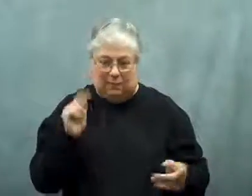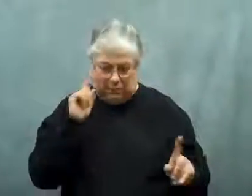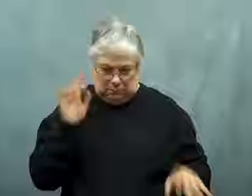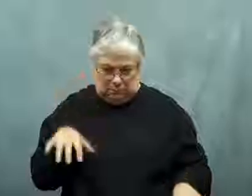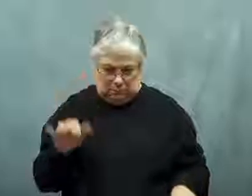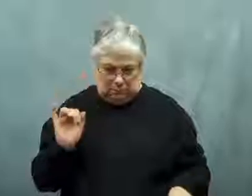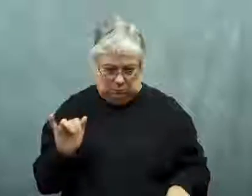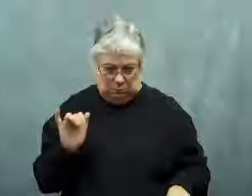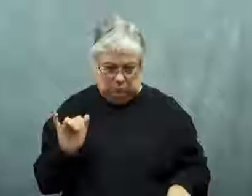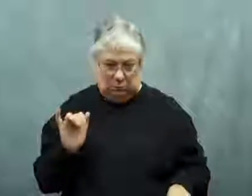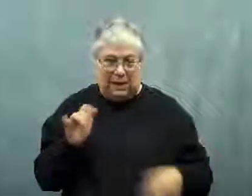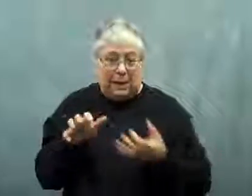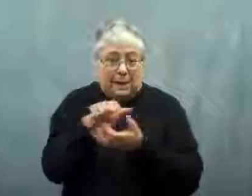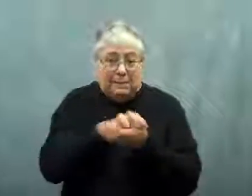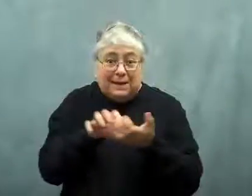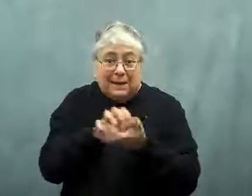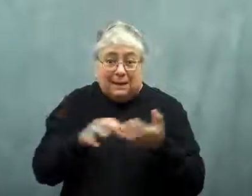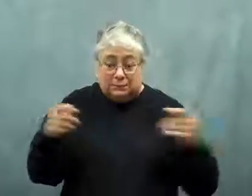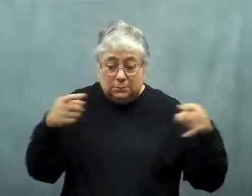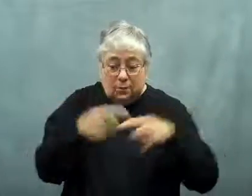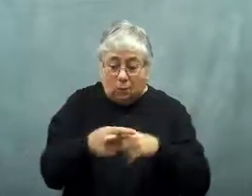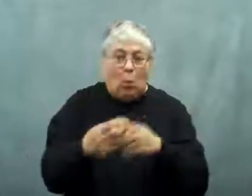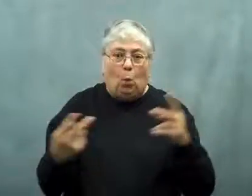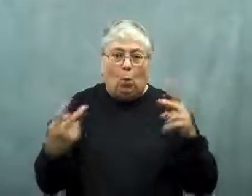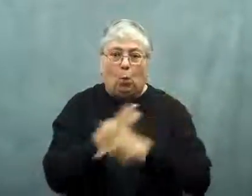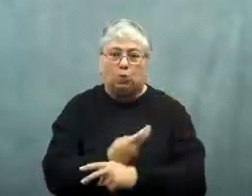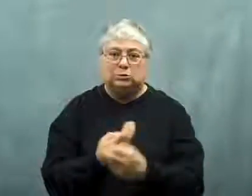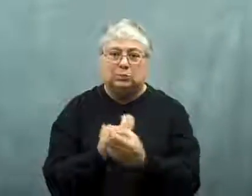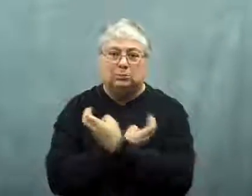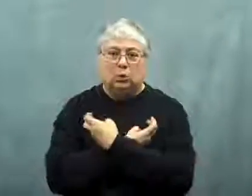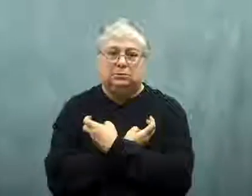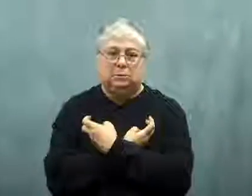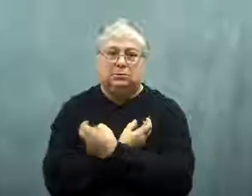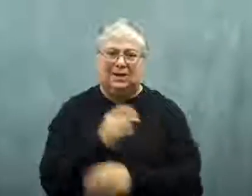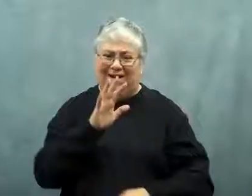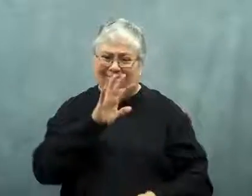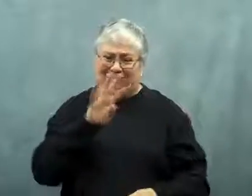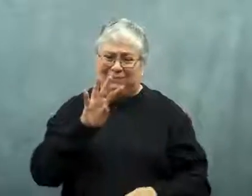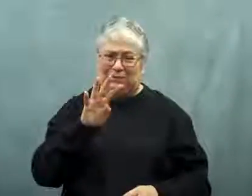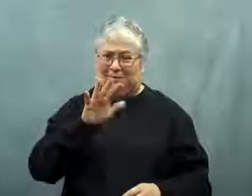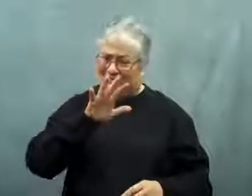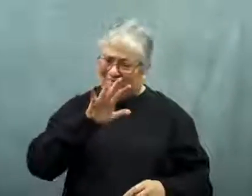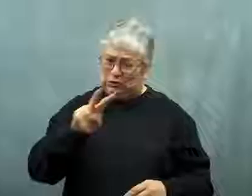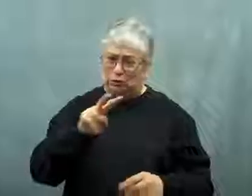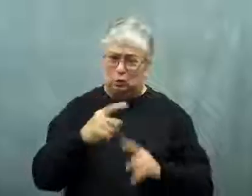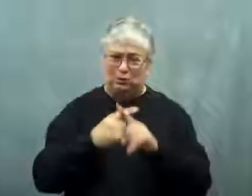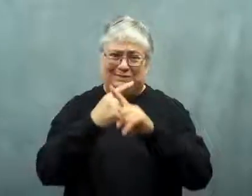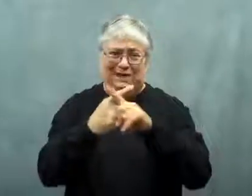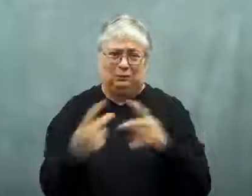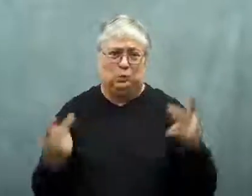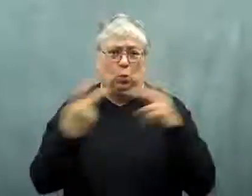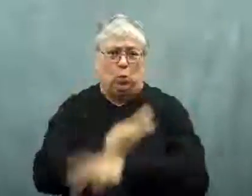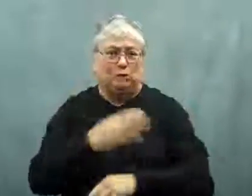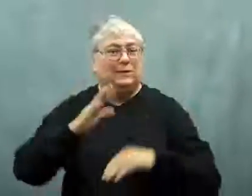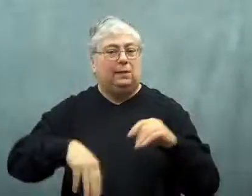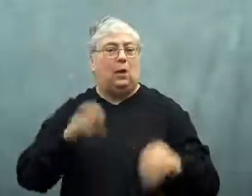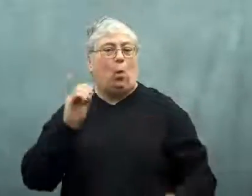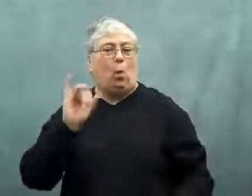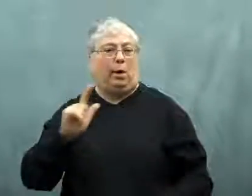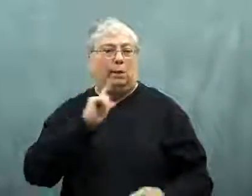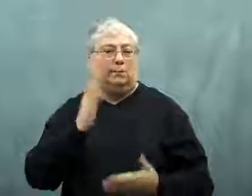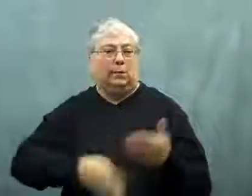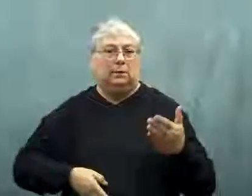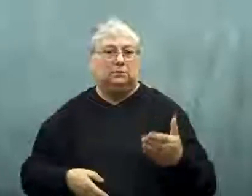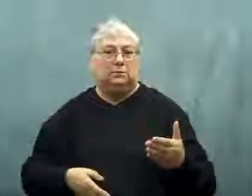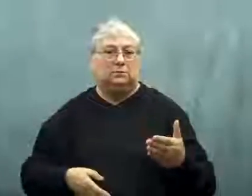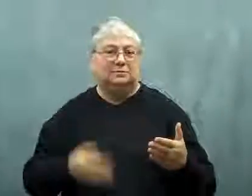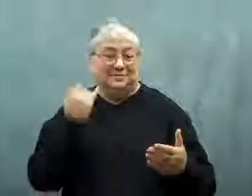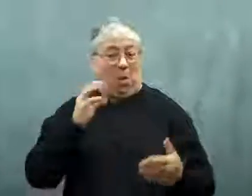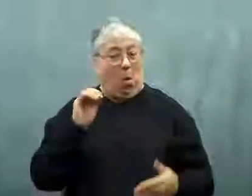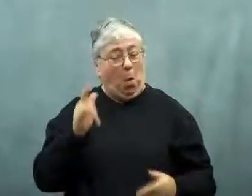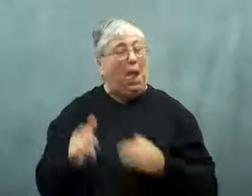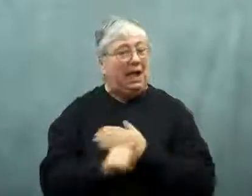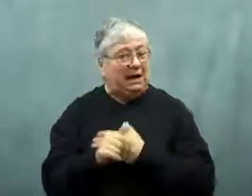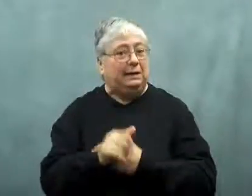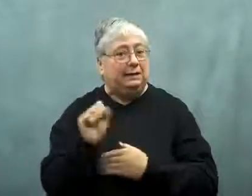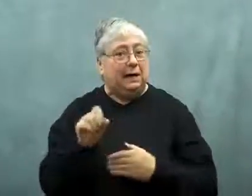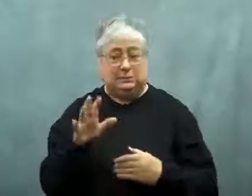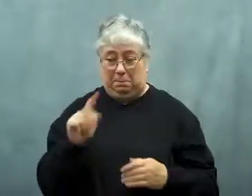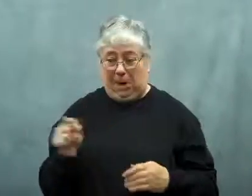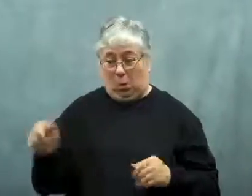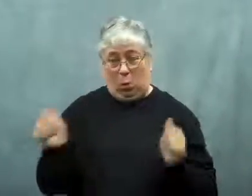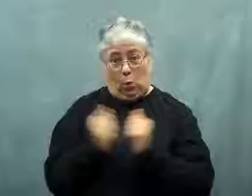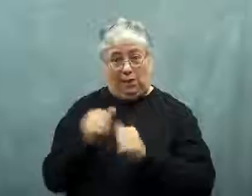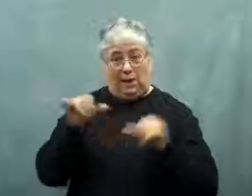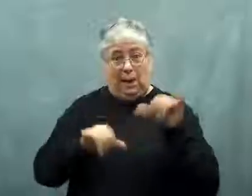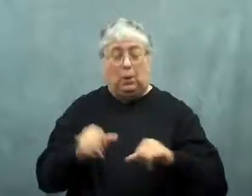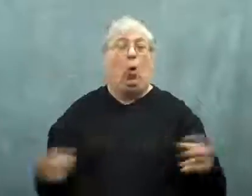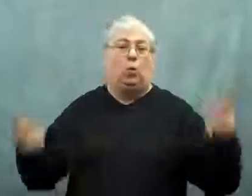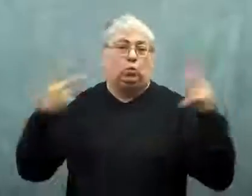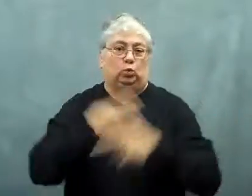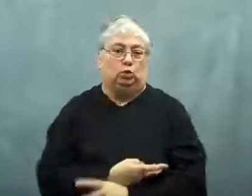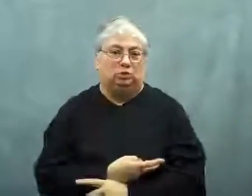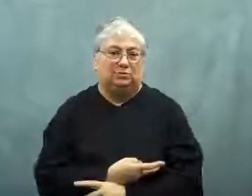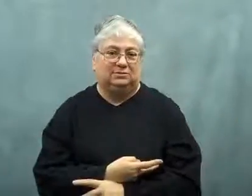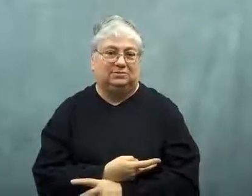The result was shocking. The combination was 52 times more toxic than plain oil.